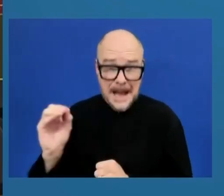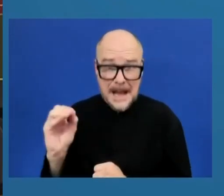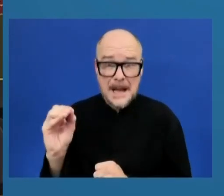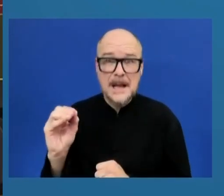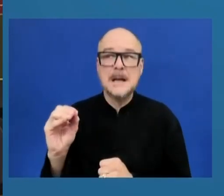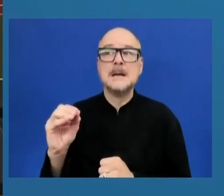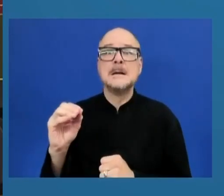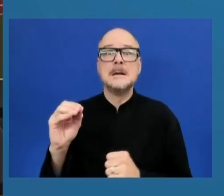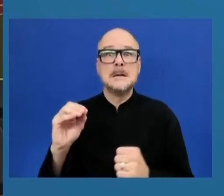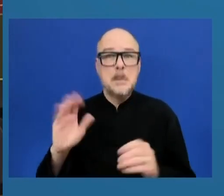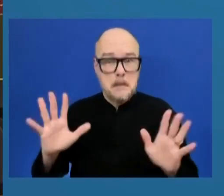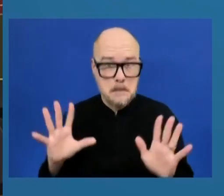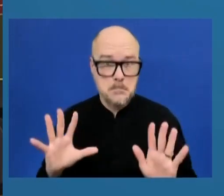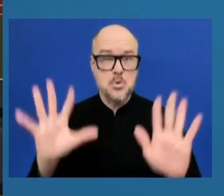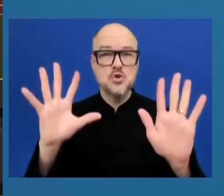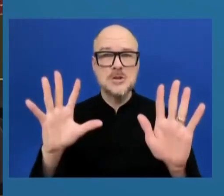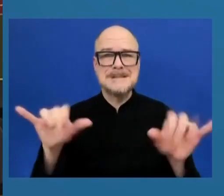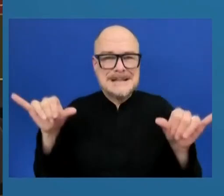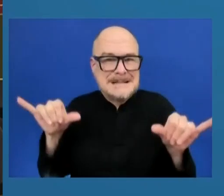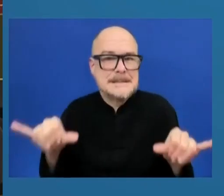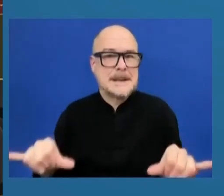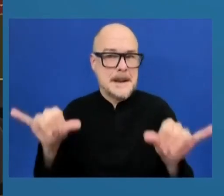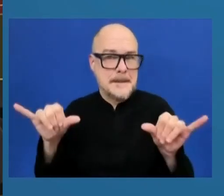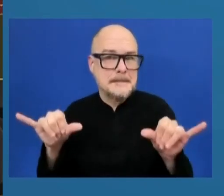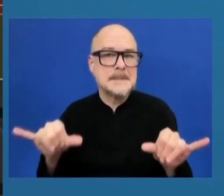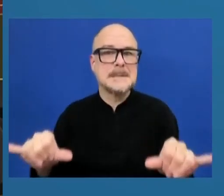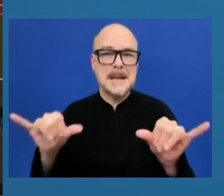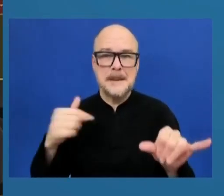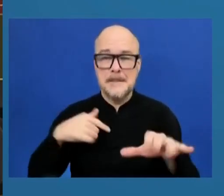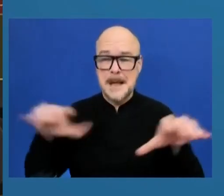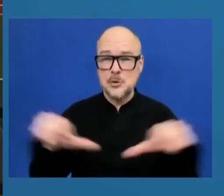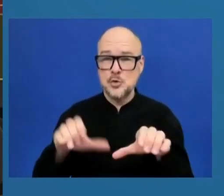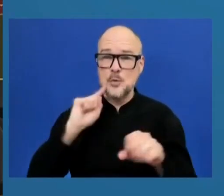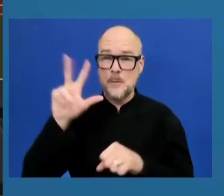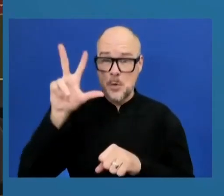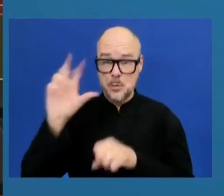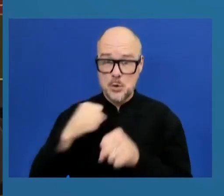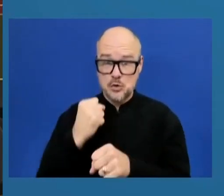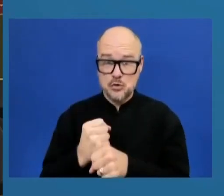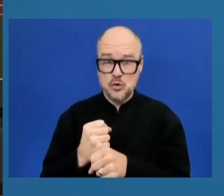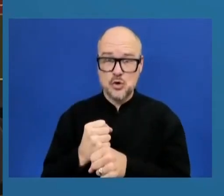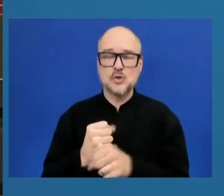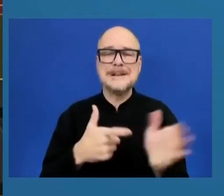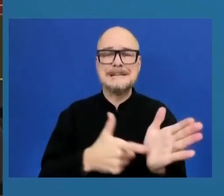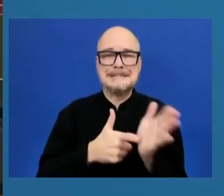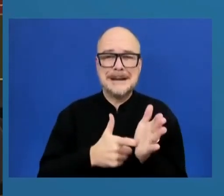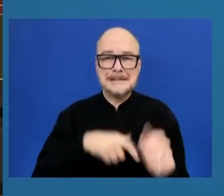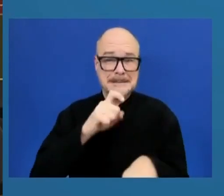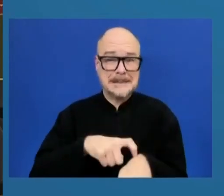pushing the status quo as I've done for 3 years. It takes time. If you've seen our past budgets.